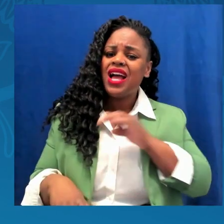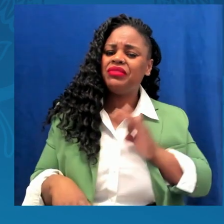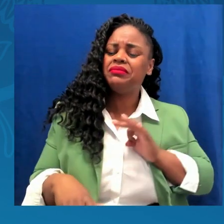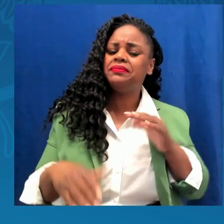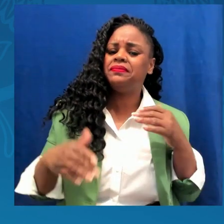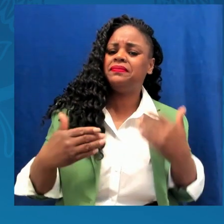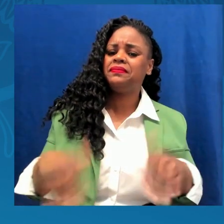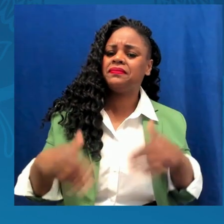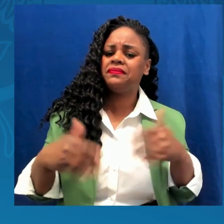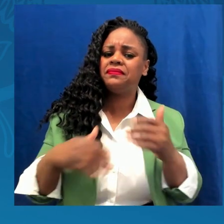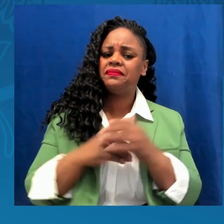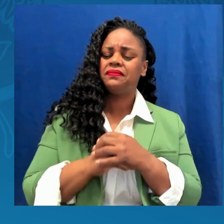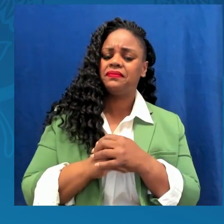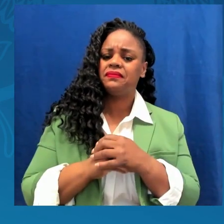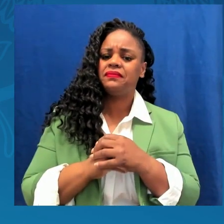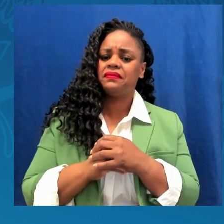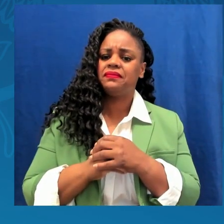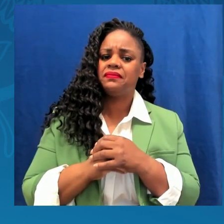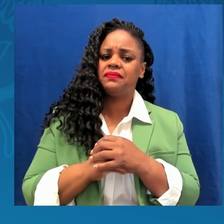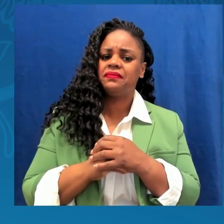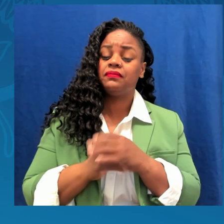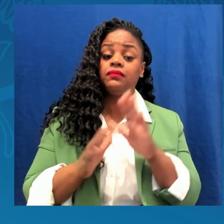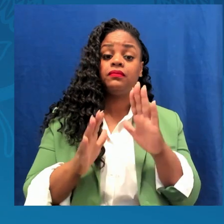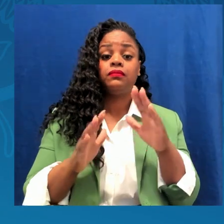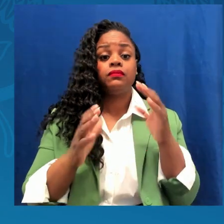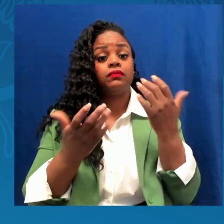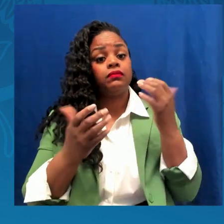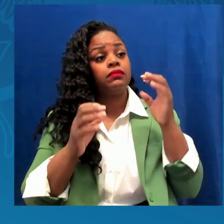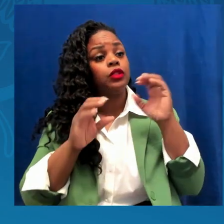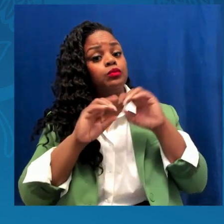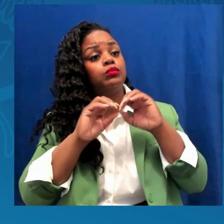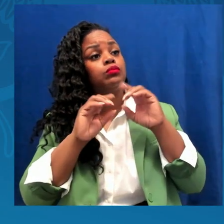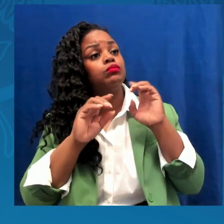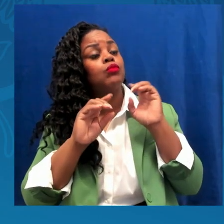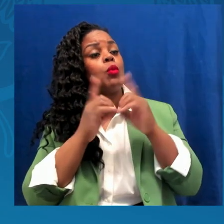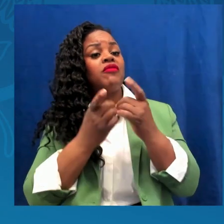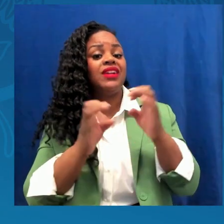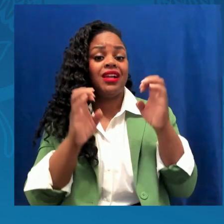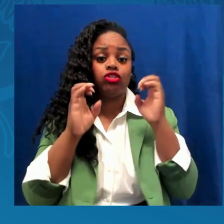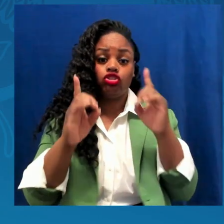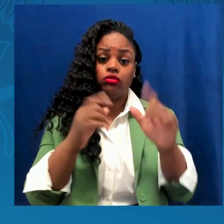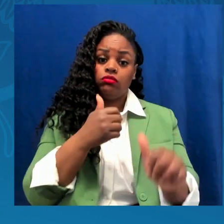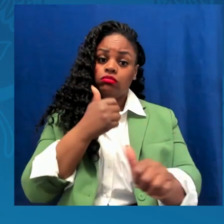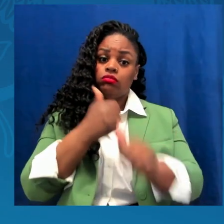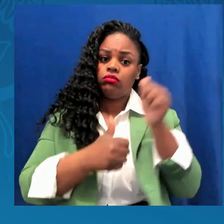The Department of Education takes these threats seriously. In January, after they were first reported,